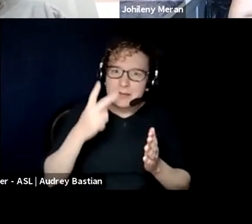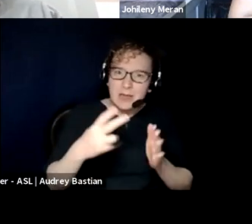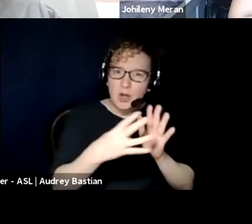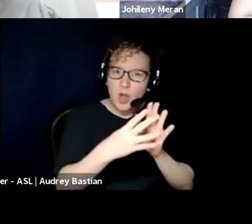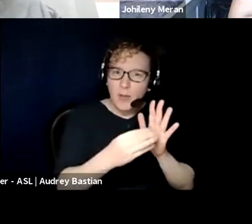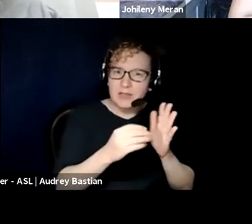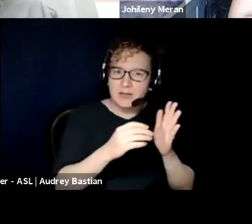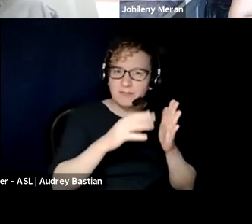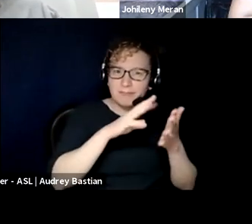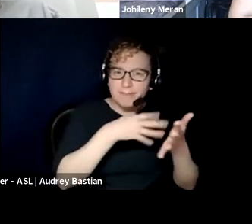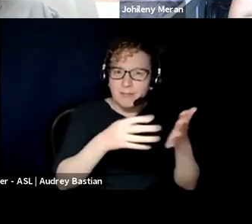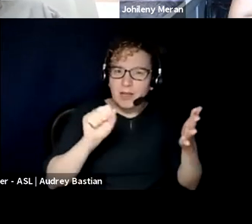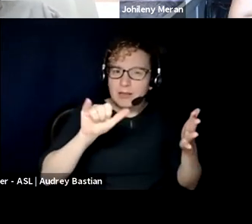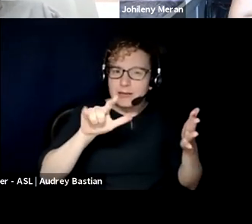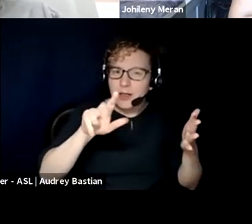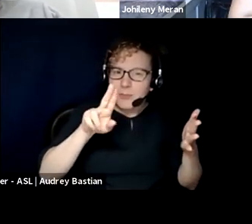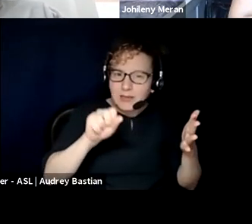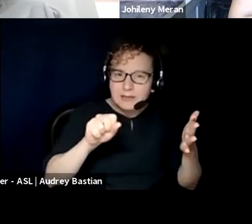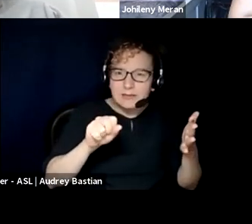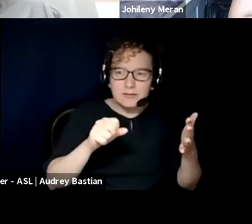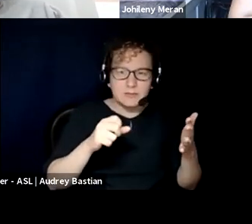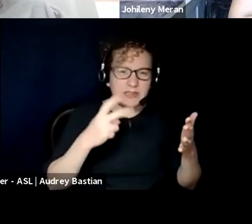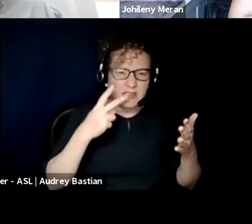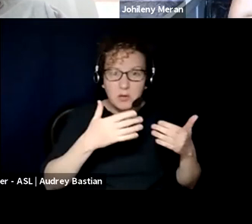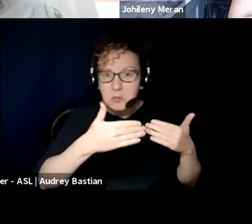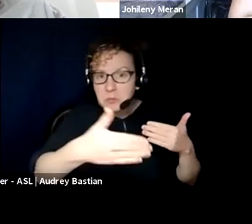ahead of time thinking and seeing what people would have to do would be very beneficial